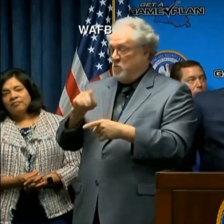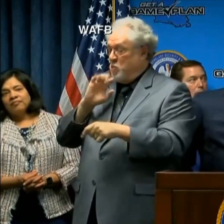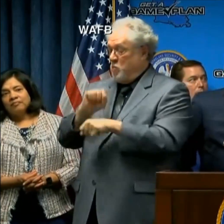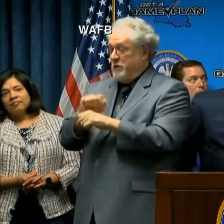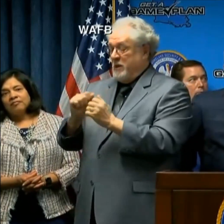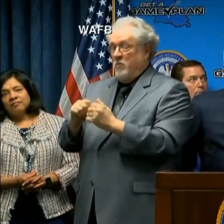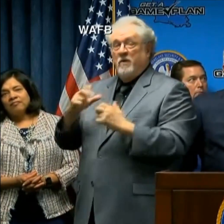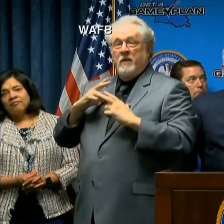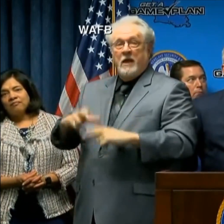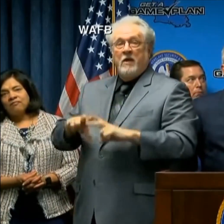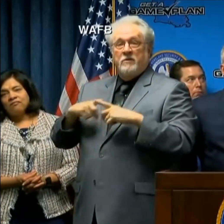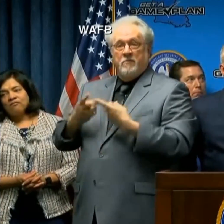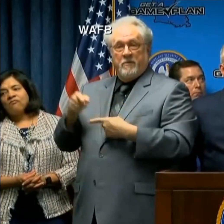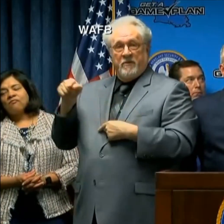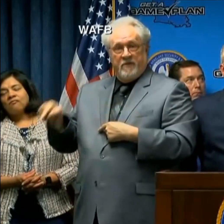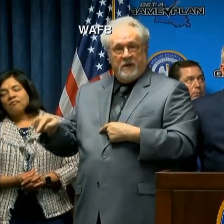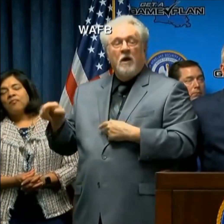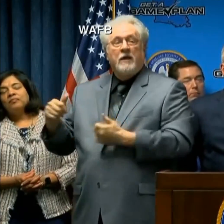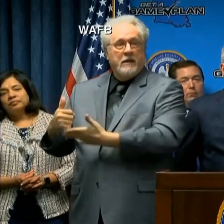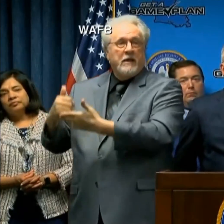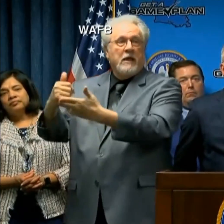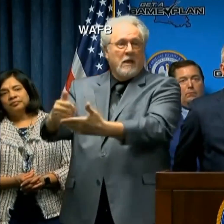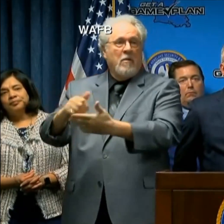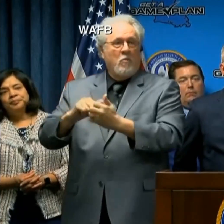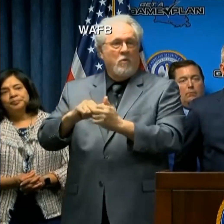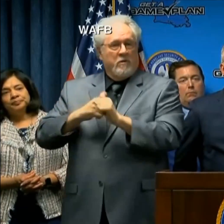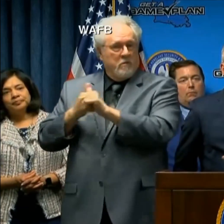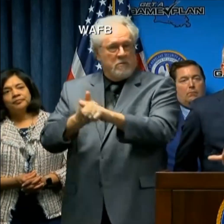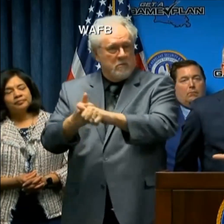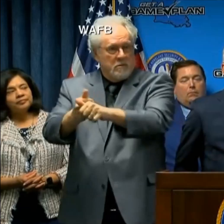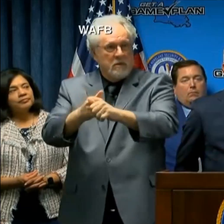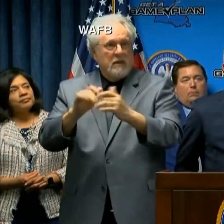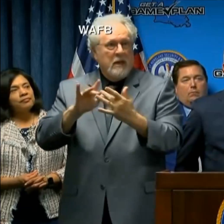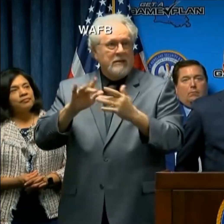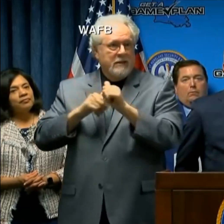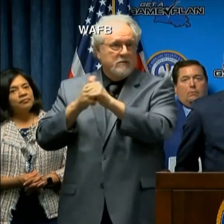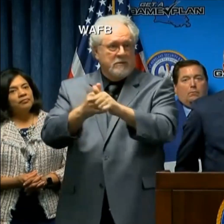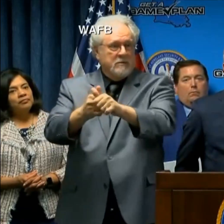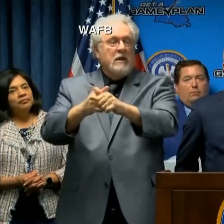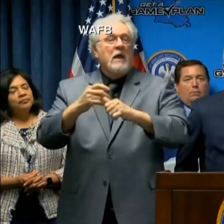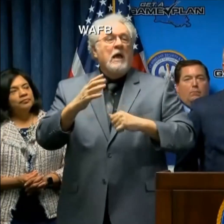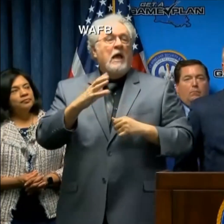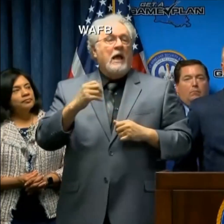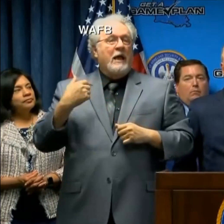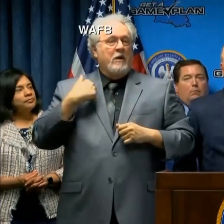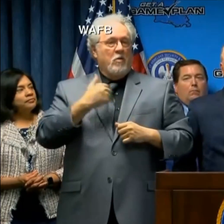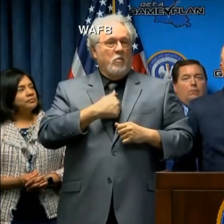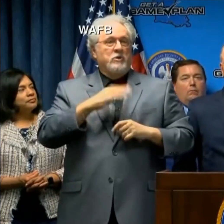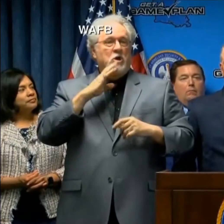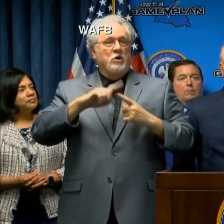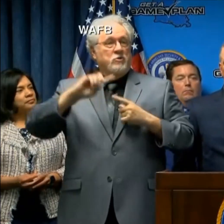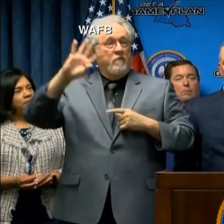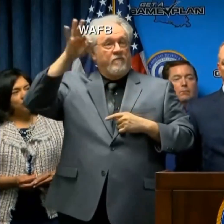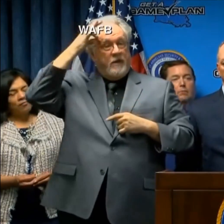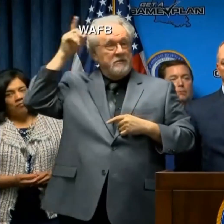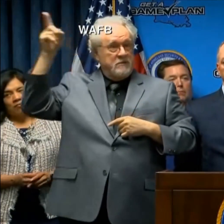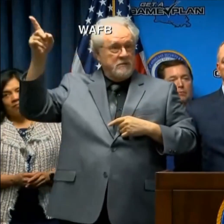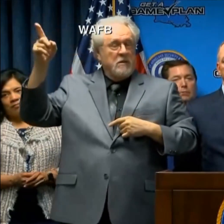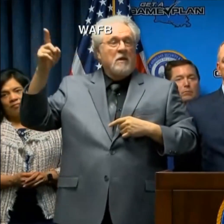who also has some capacity to help with that contact tracing and then most recently we've been speaking with our federal counterparts and have asked and